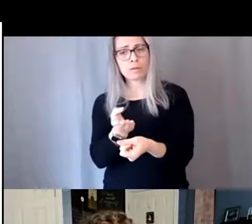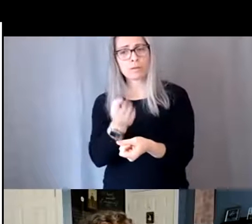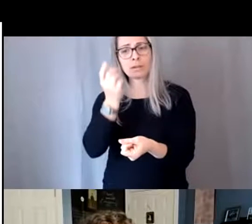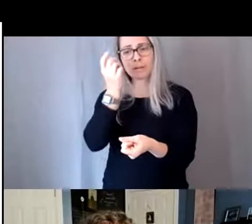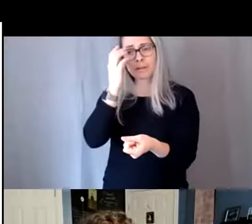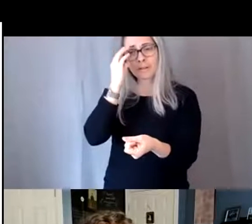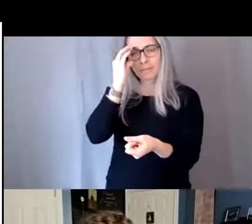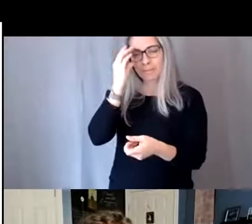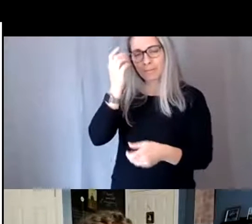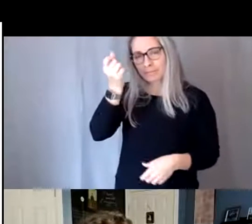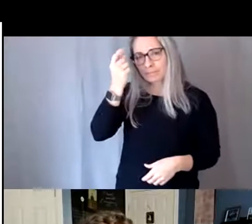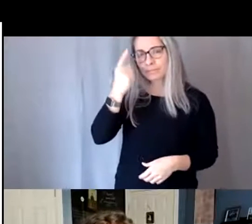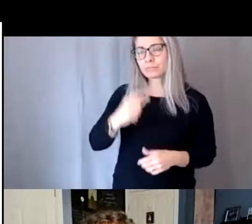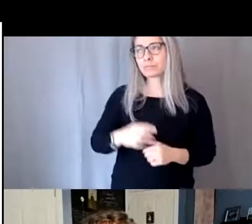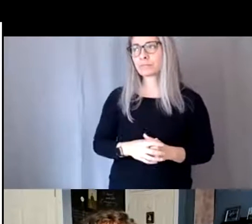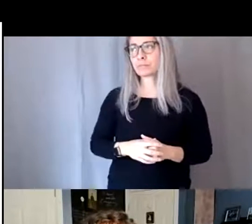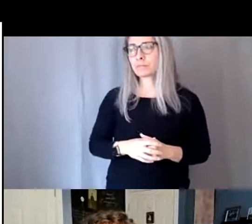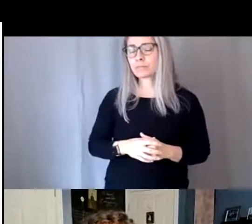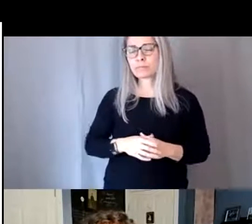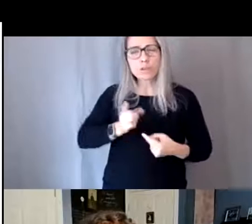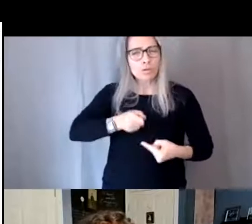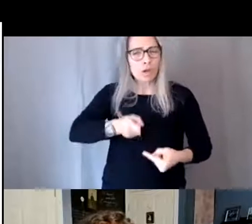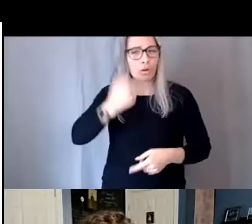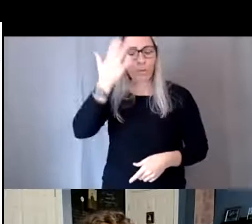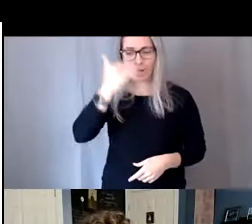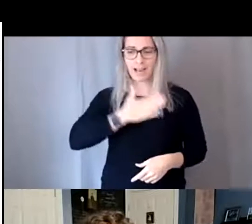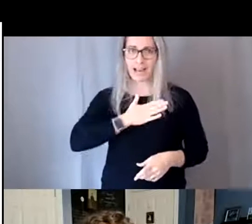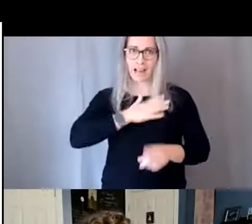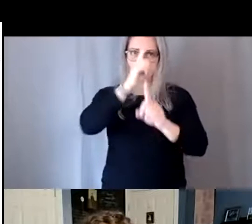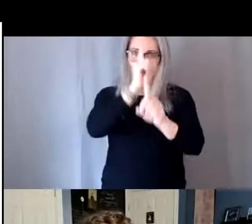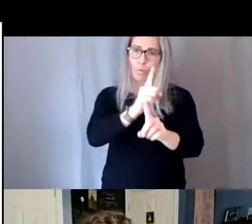very outcome oriented in terms of the kinds of therapies or